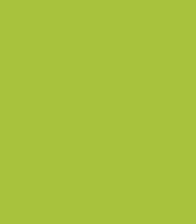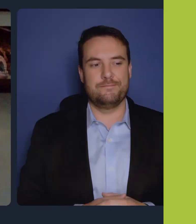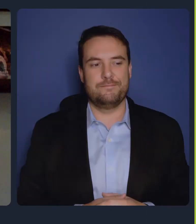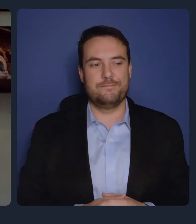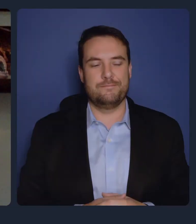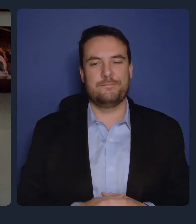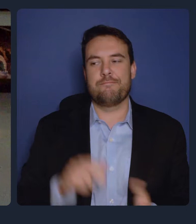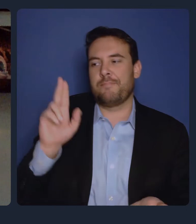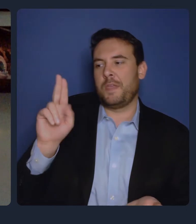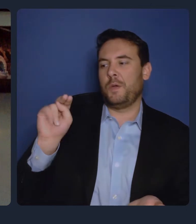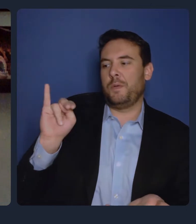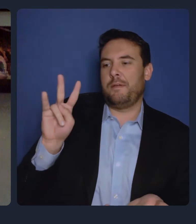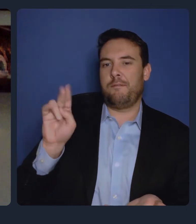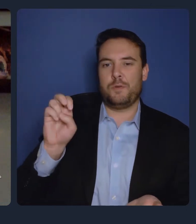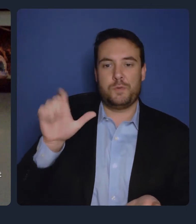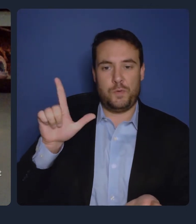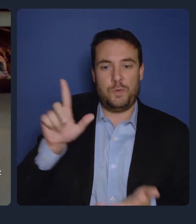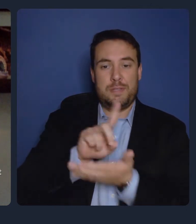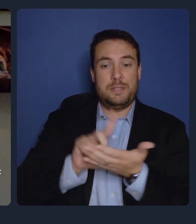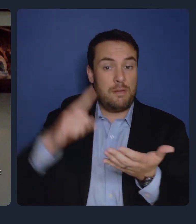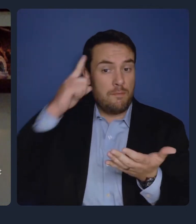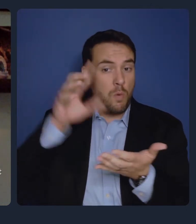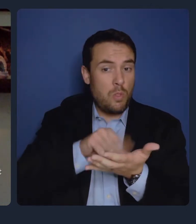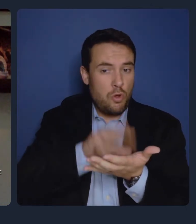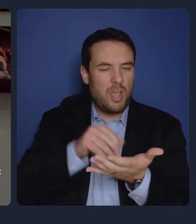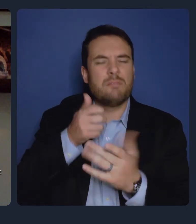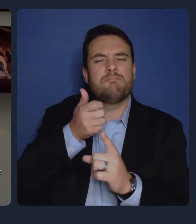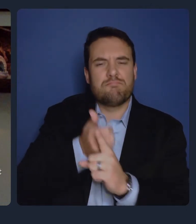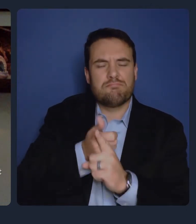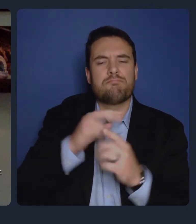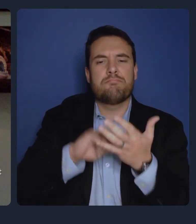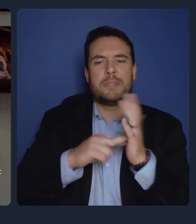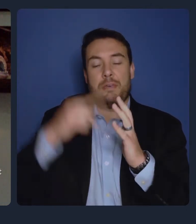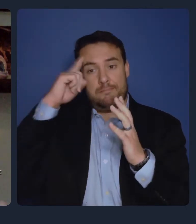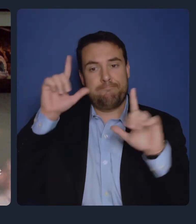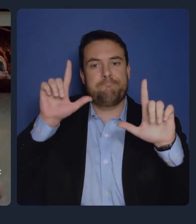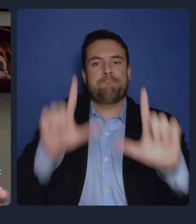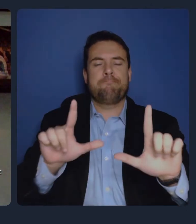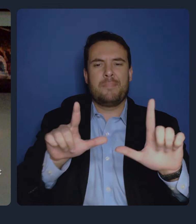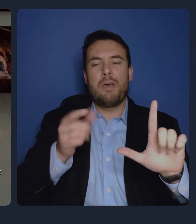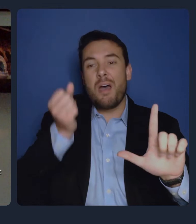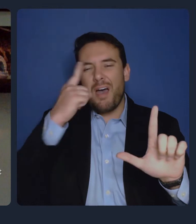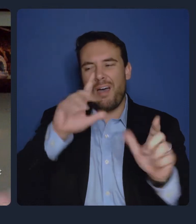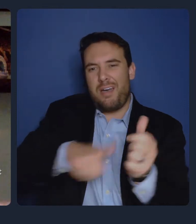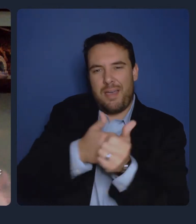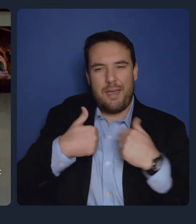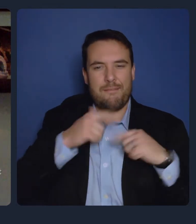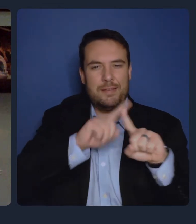So Universal Design for Learning is a framework that's based on many fields that together make up the learning sciences.